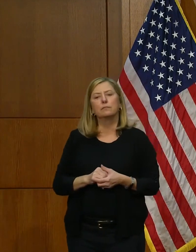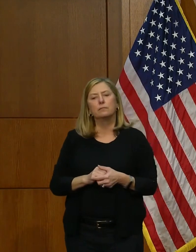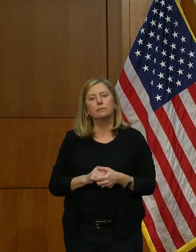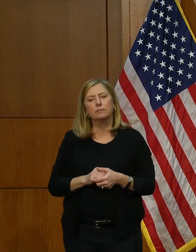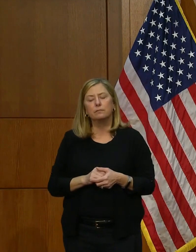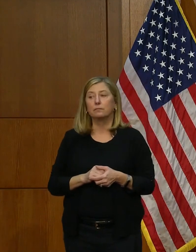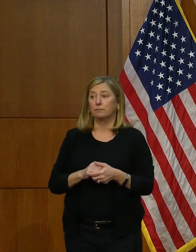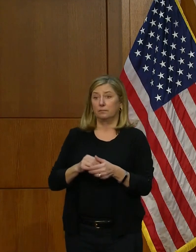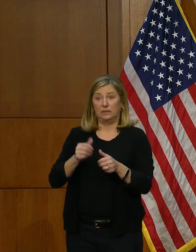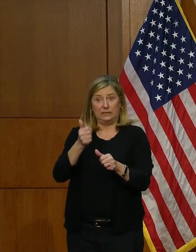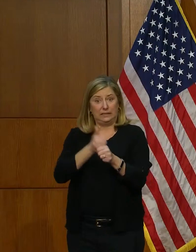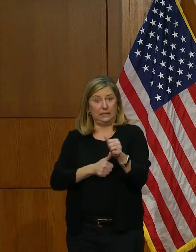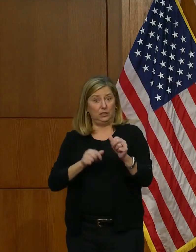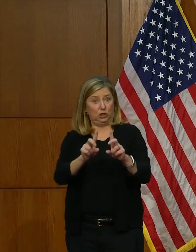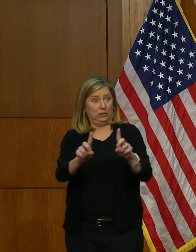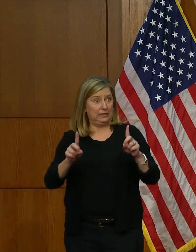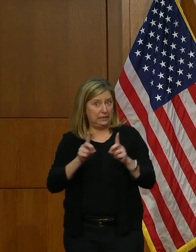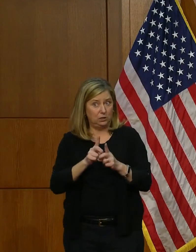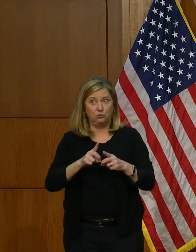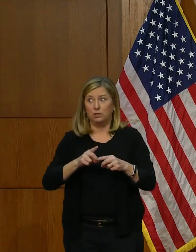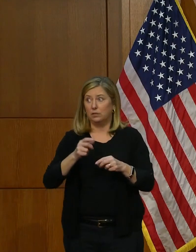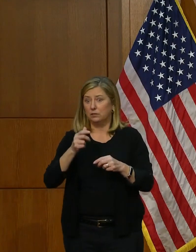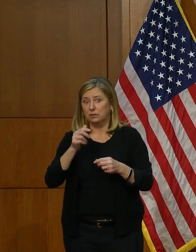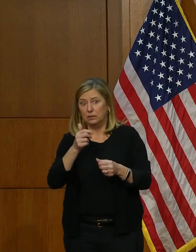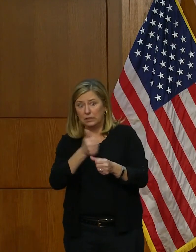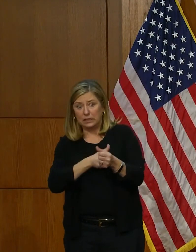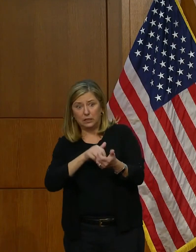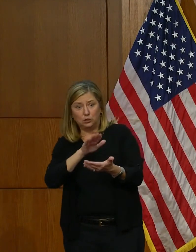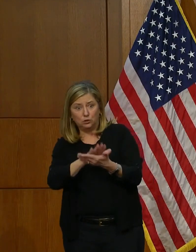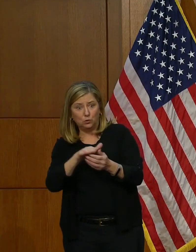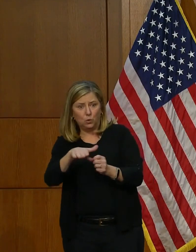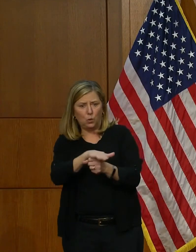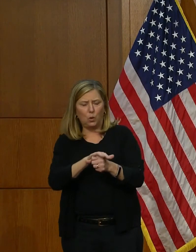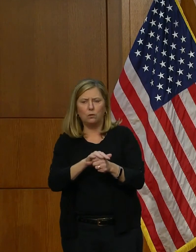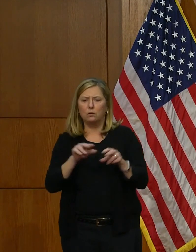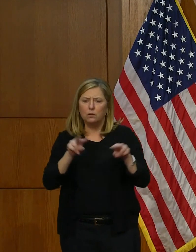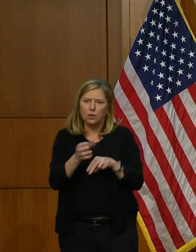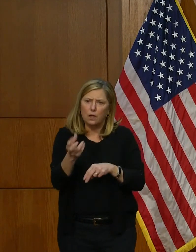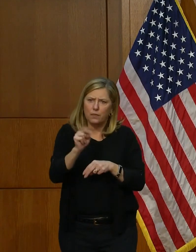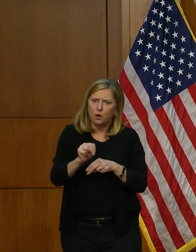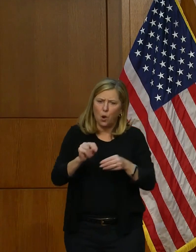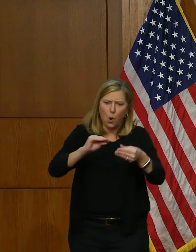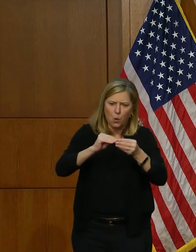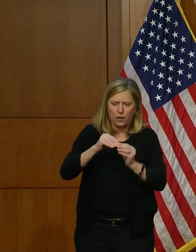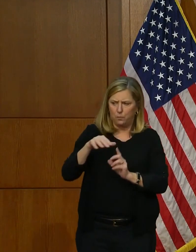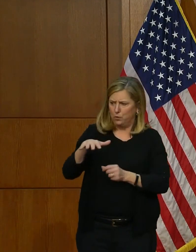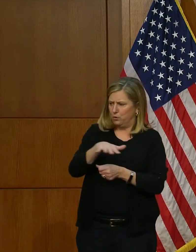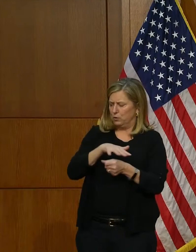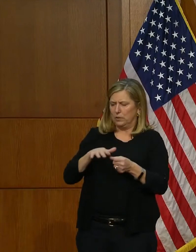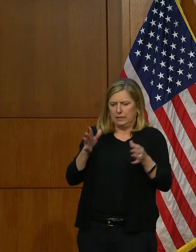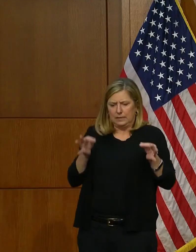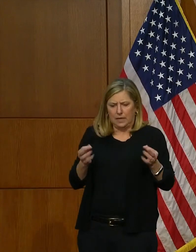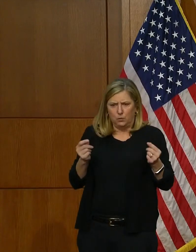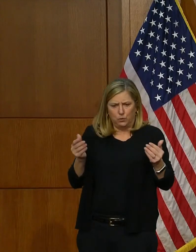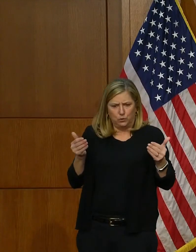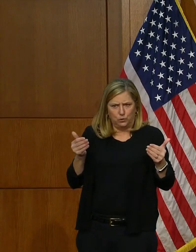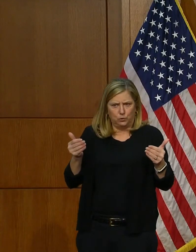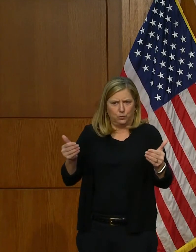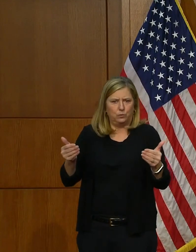ON SEVERAL DIFFERENT OCCASIONS, WE HAVE ALLOWED THE SCHOOLS THE DISTRICT'S TO LOOK AT THE DATA